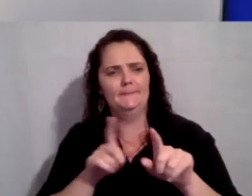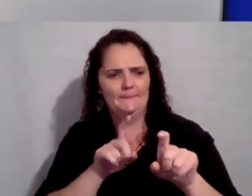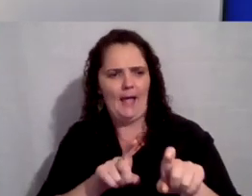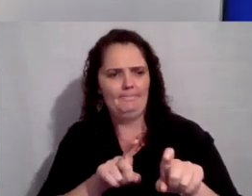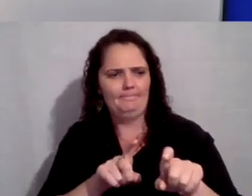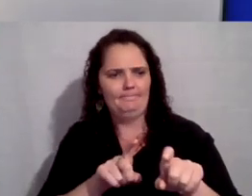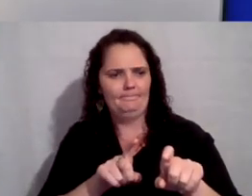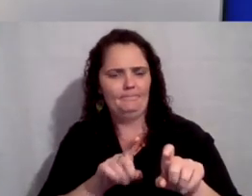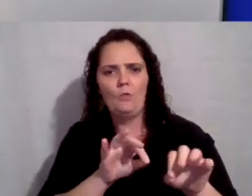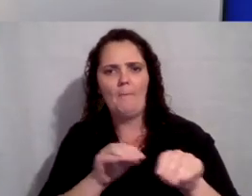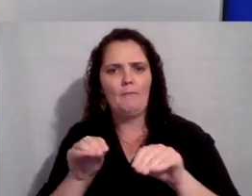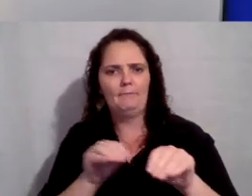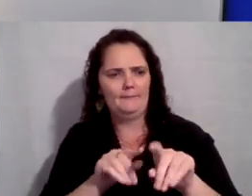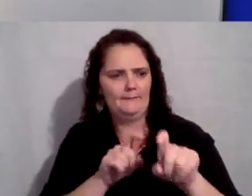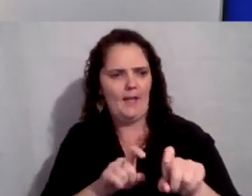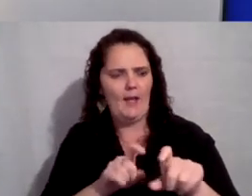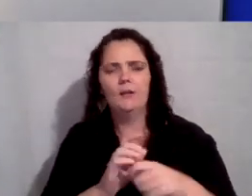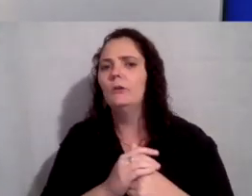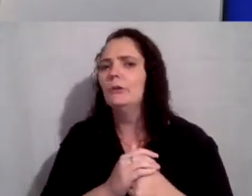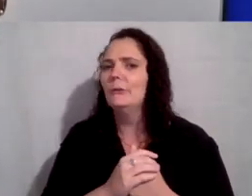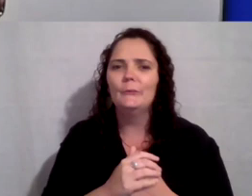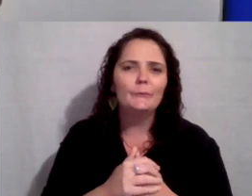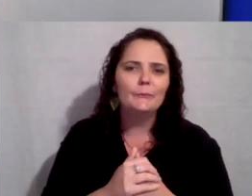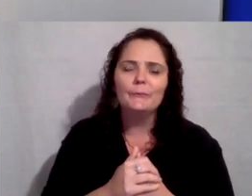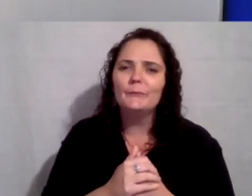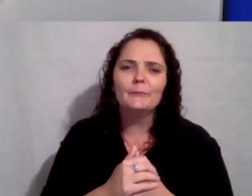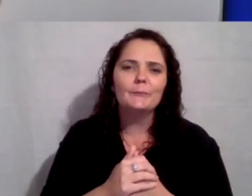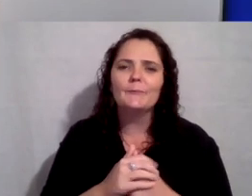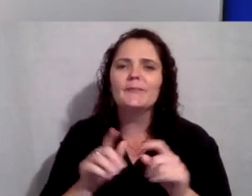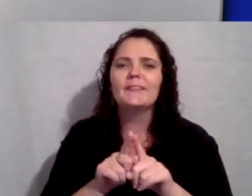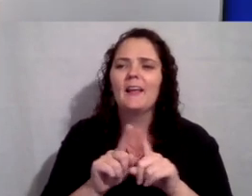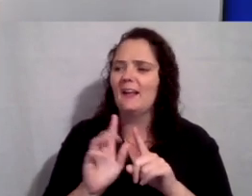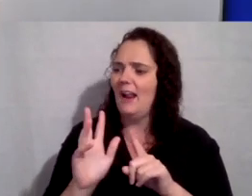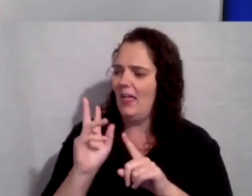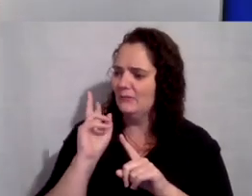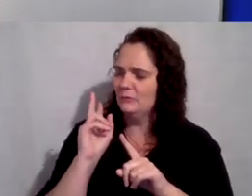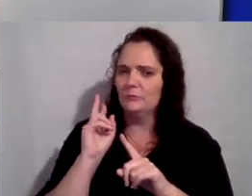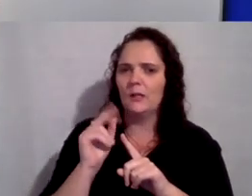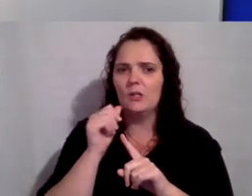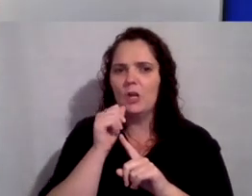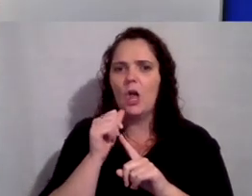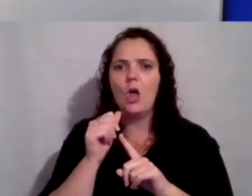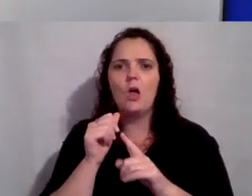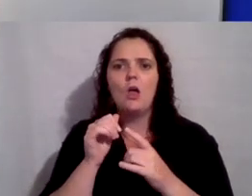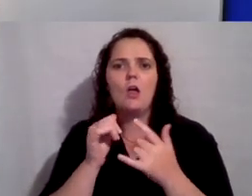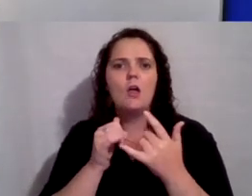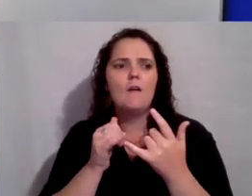Bodies point of departure that we had of two weeks ago, we're not going to think it of it as